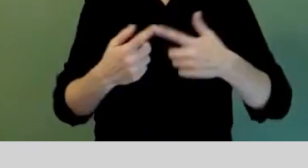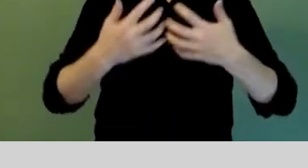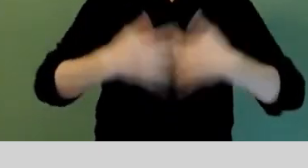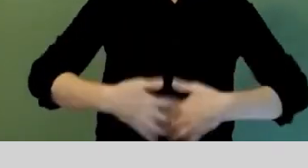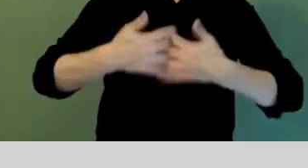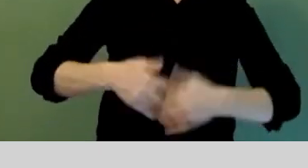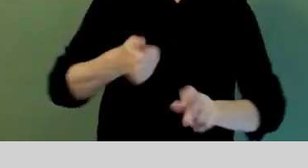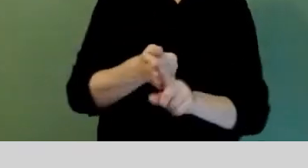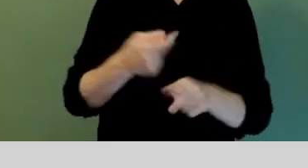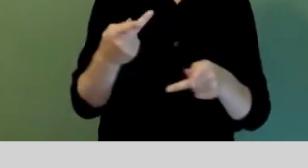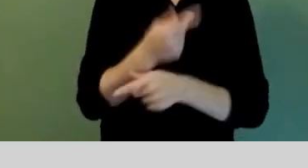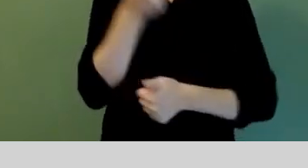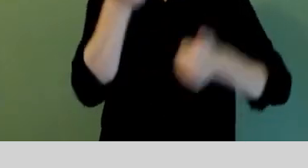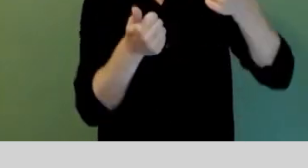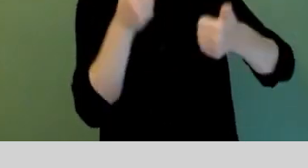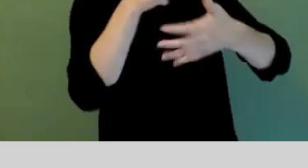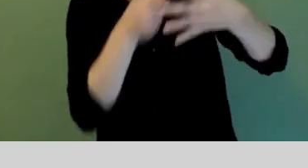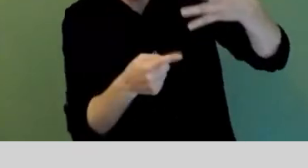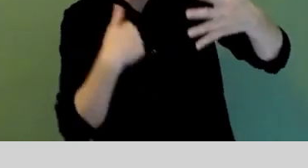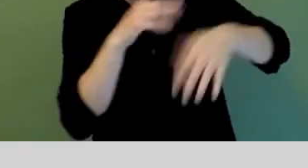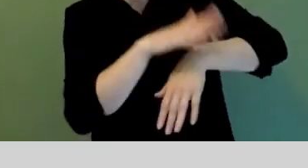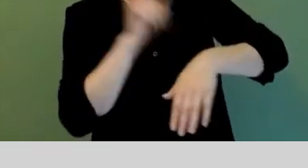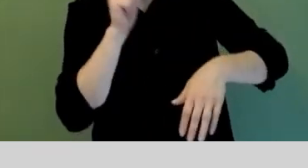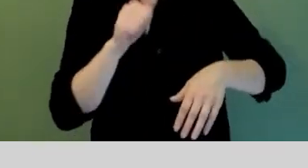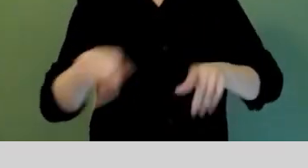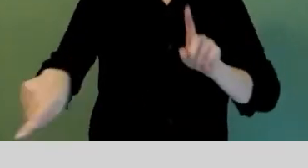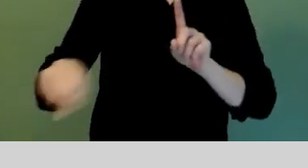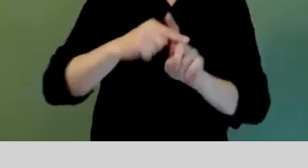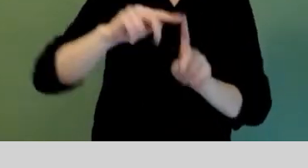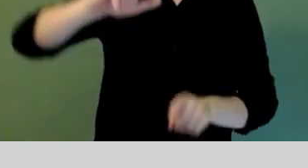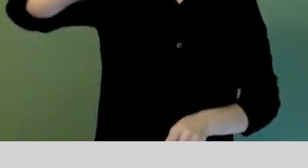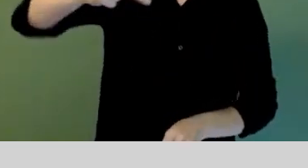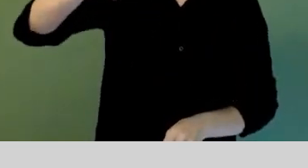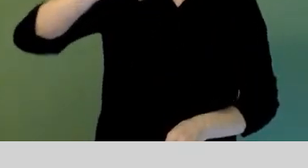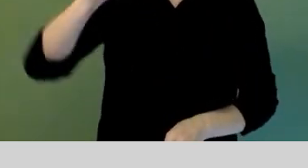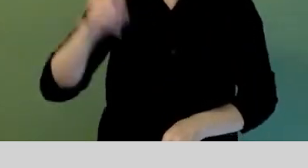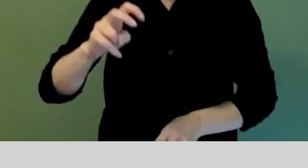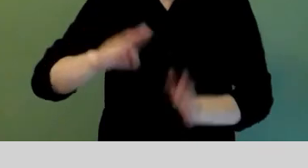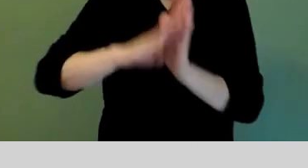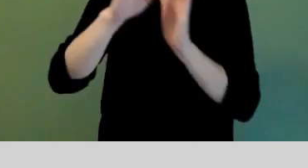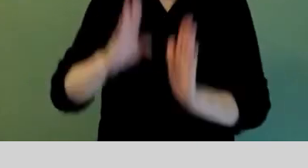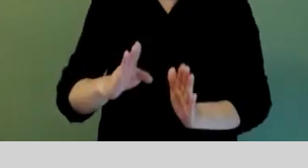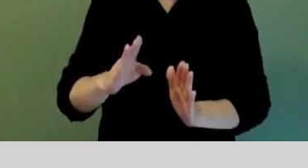More importantly, third party developers can provide their own rules which helps Pants figure out